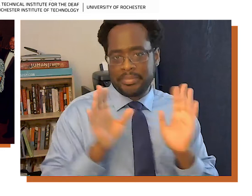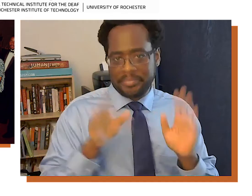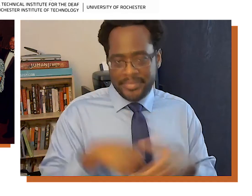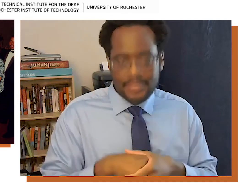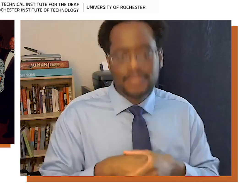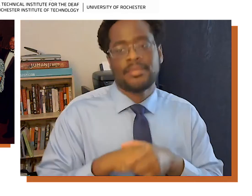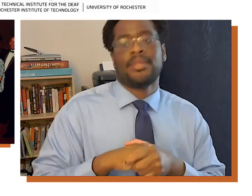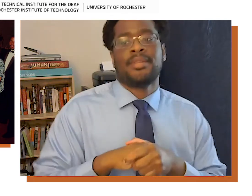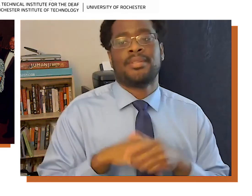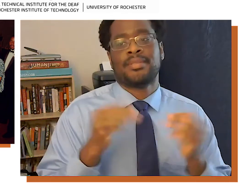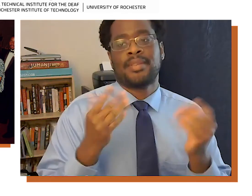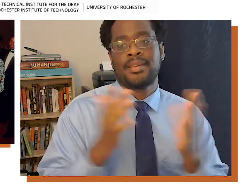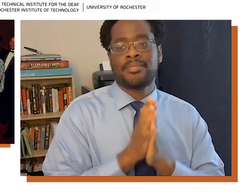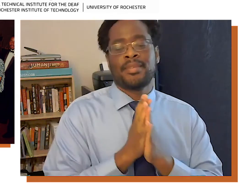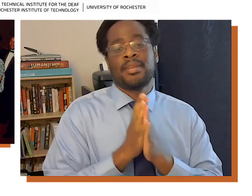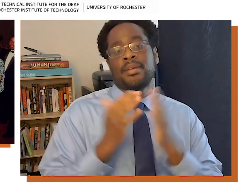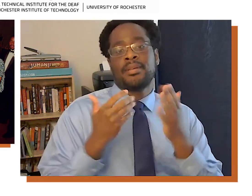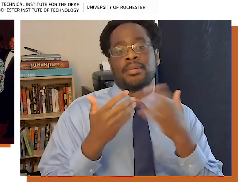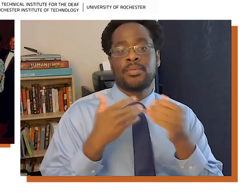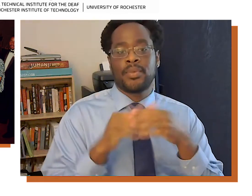even more people, but anyway...